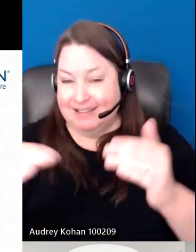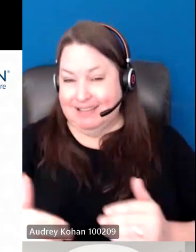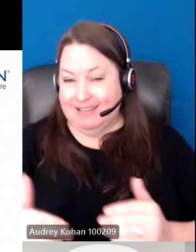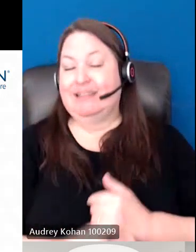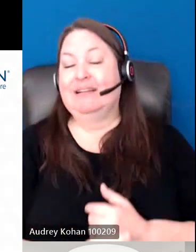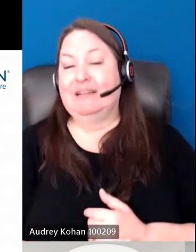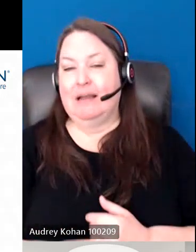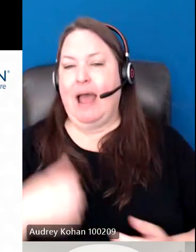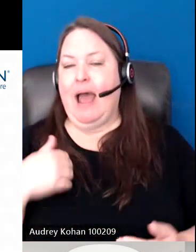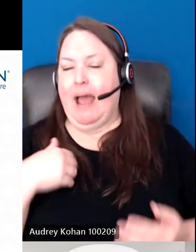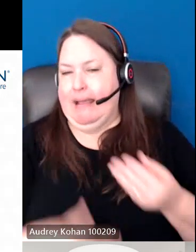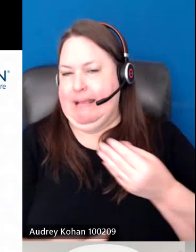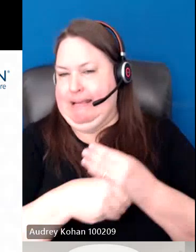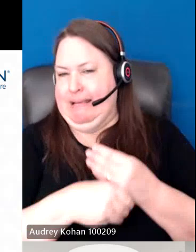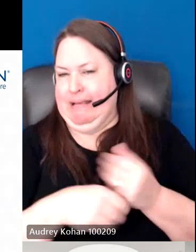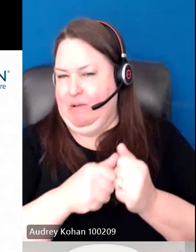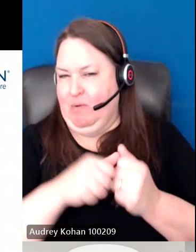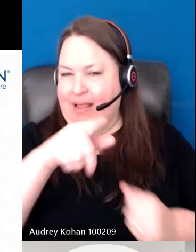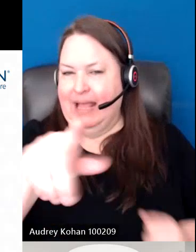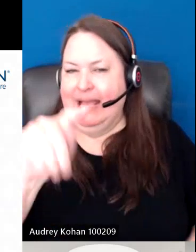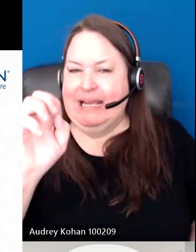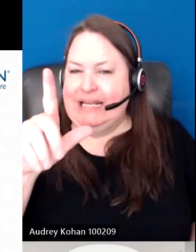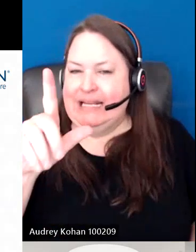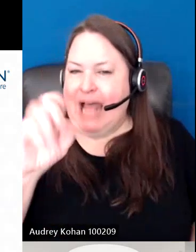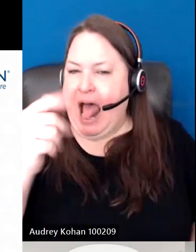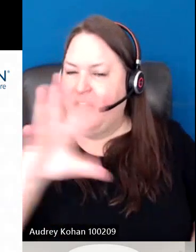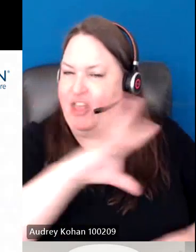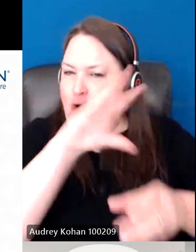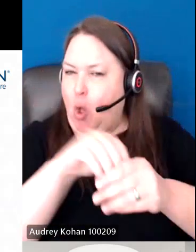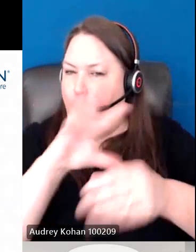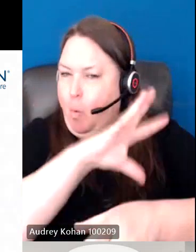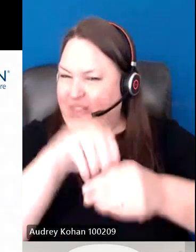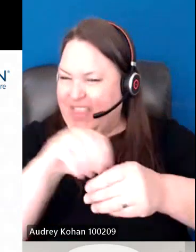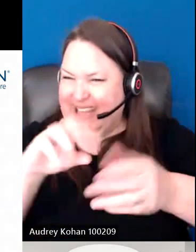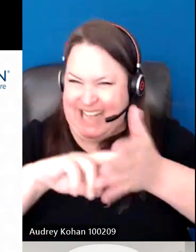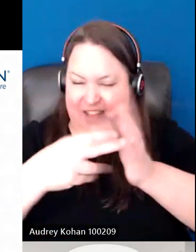noted on this slide that tellah health is included within the definition of information and communic